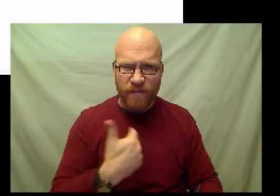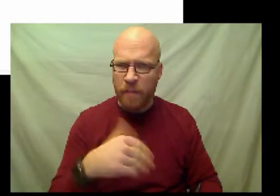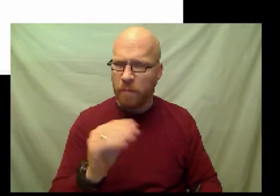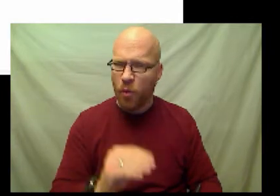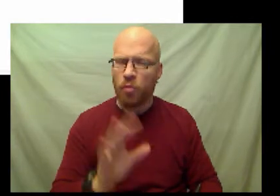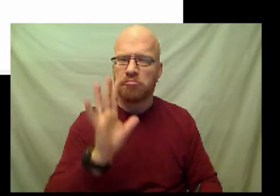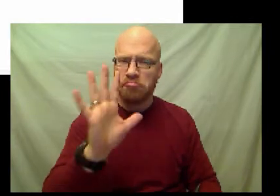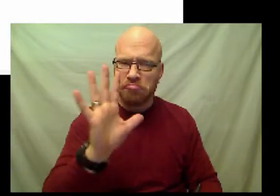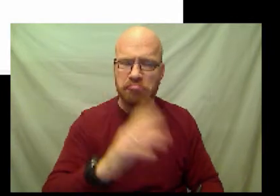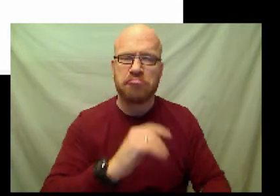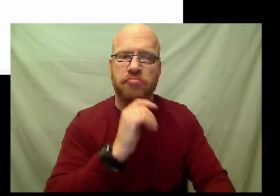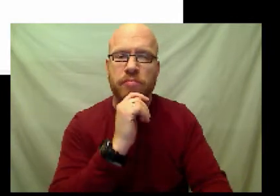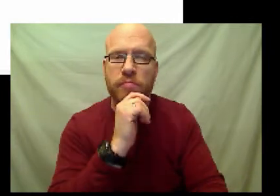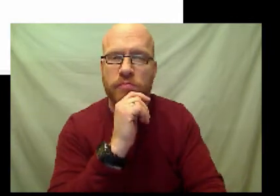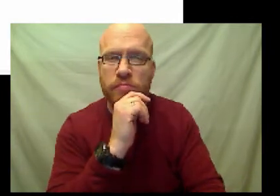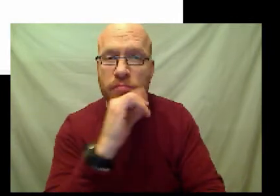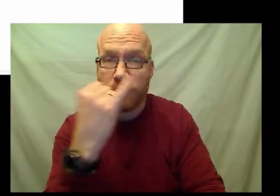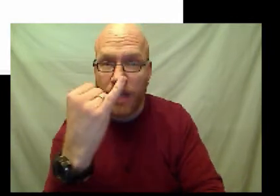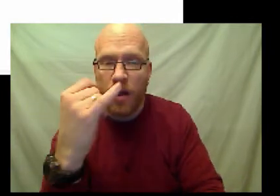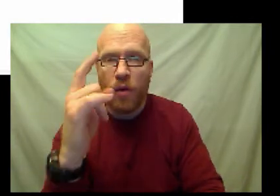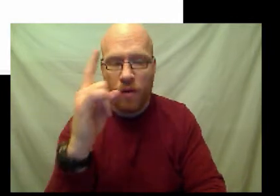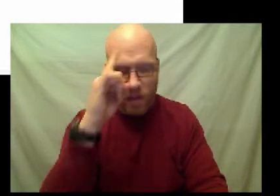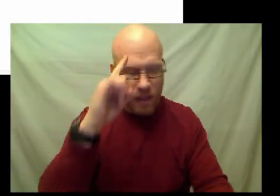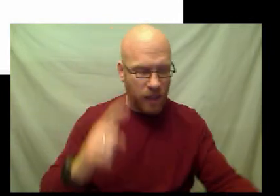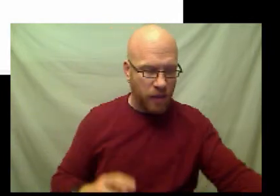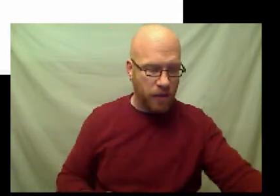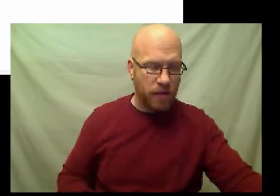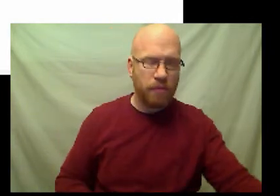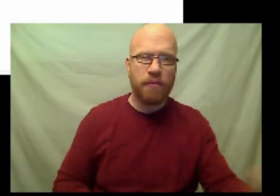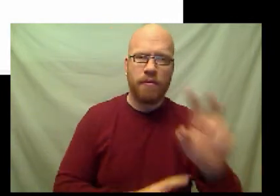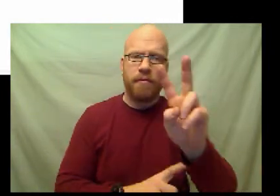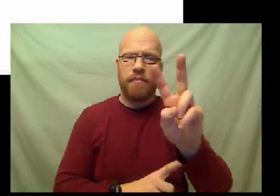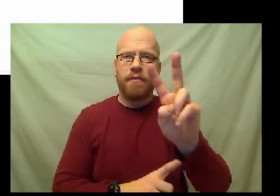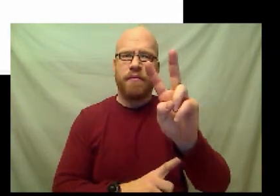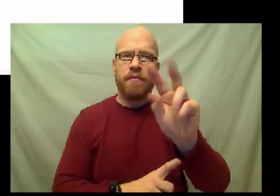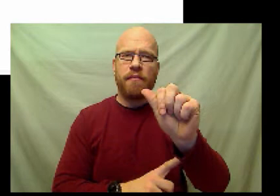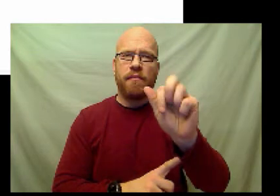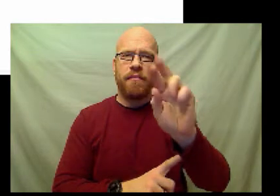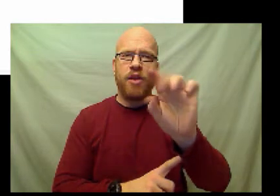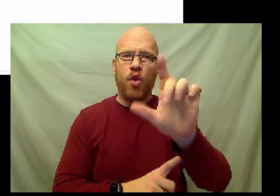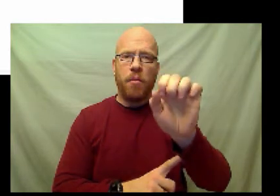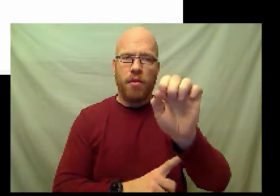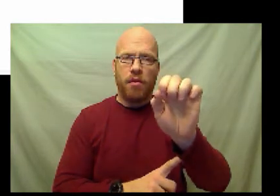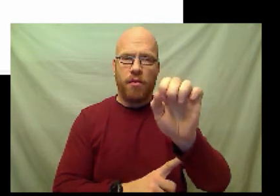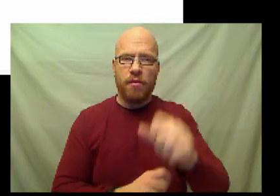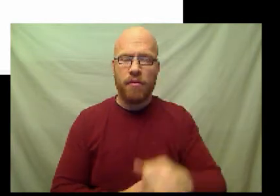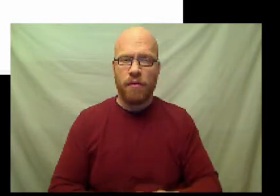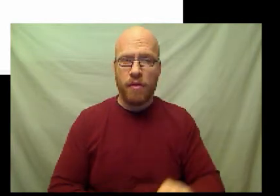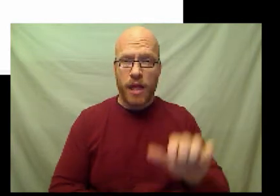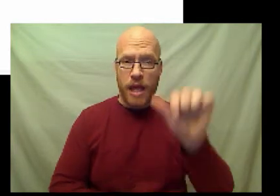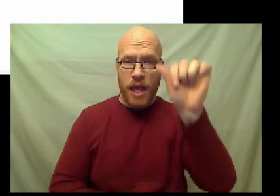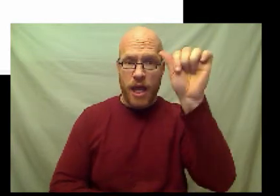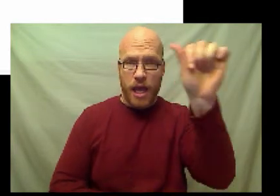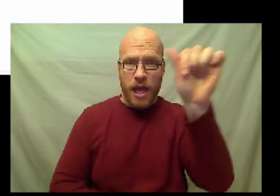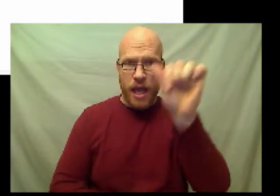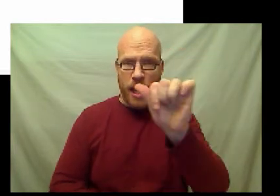No one else has a 2 -- another 2 so you can say within our term,